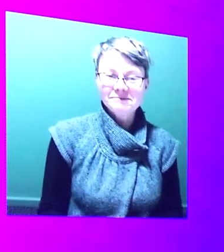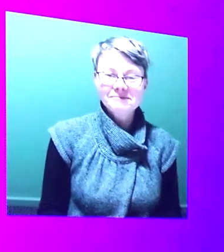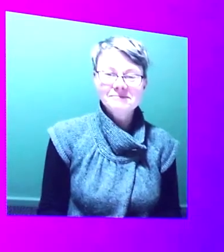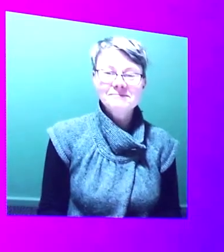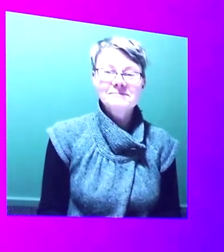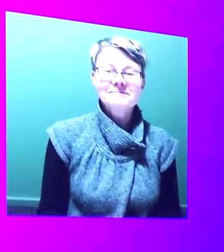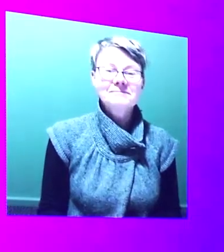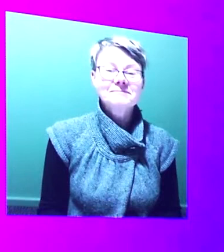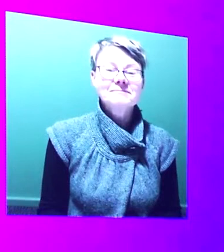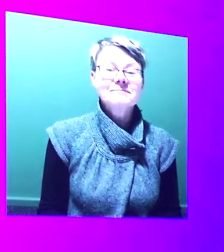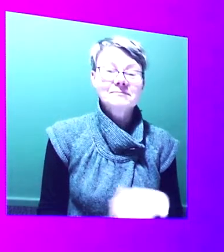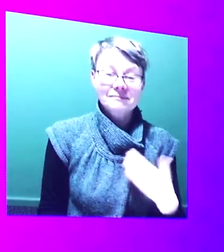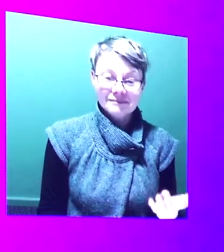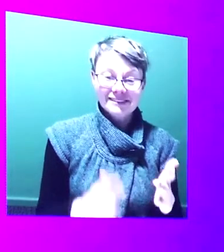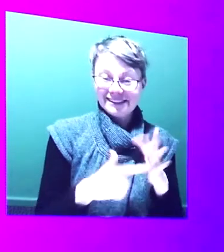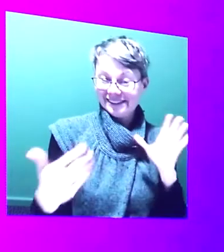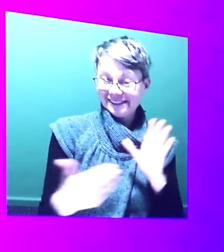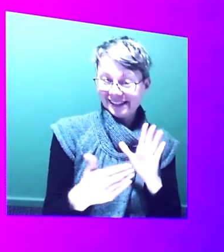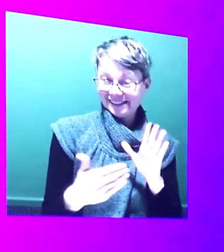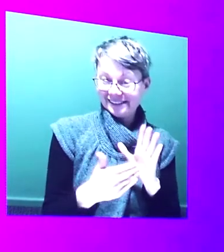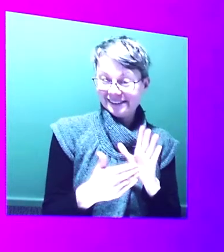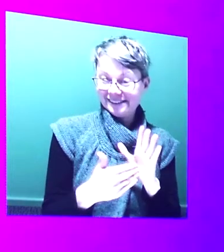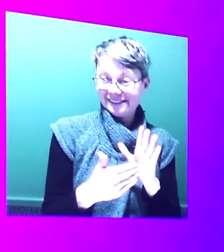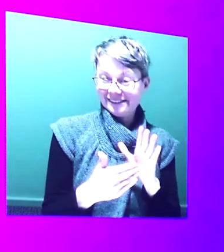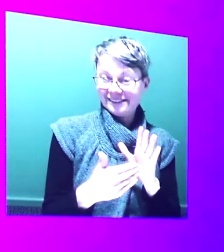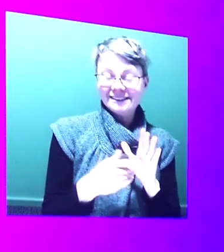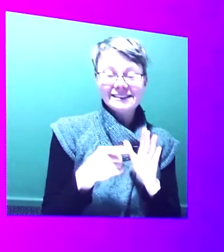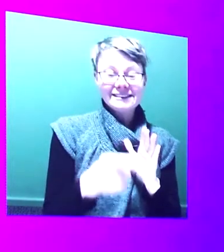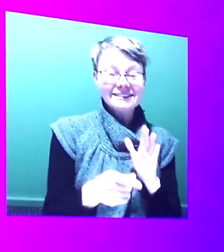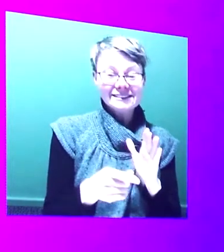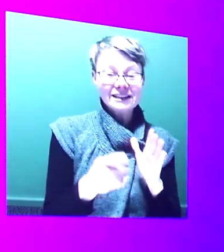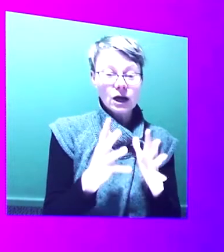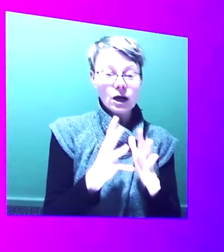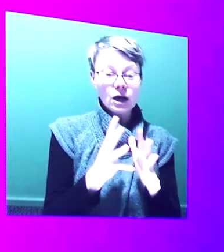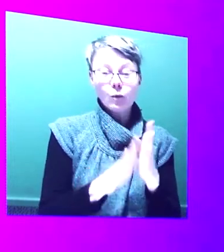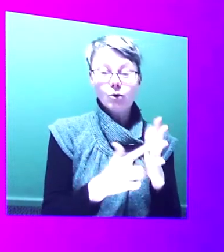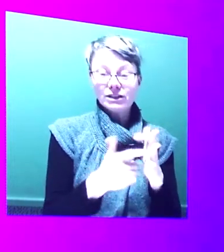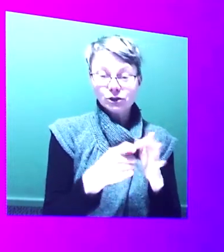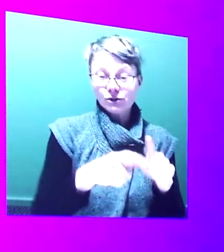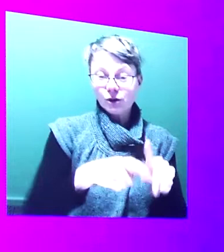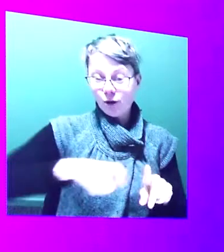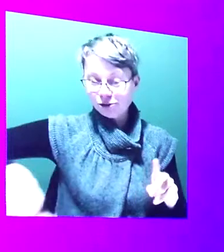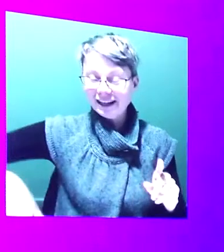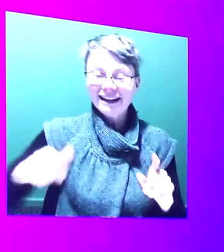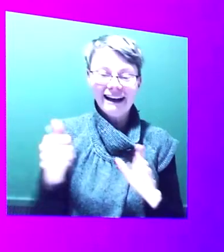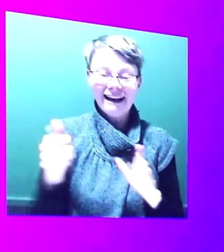Jazz Money is a Wiradjuri poet, artist, and filmmaker. Her debut poetry collection, How to Make a Basket,